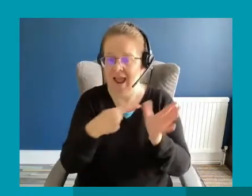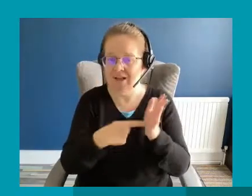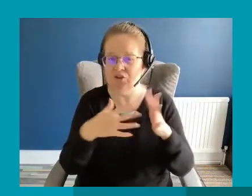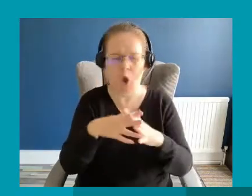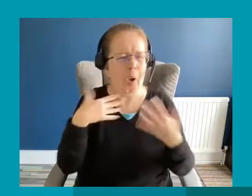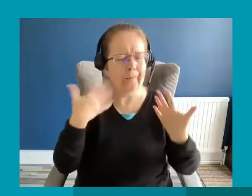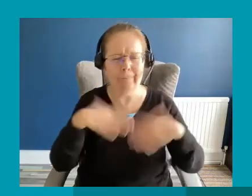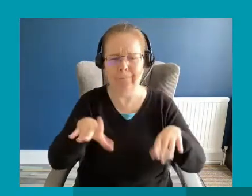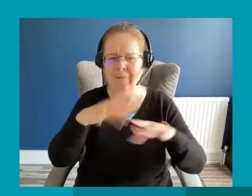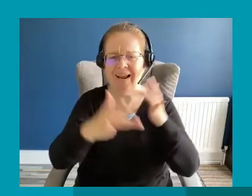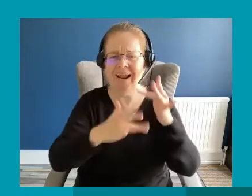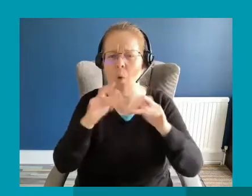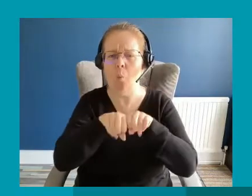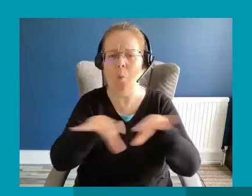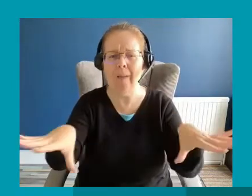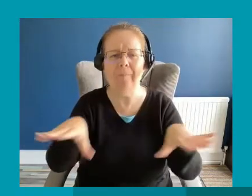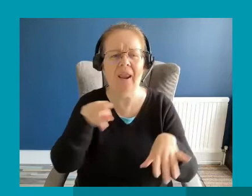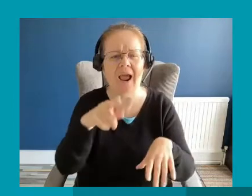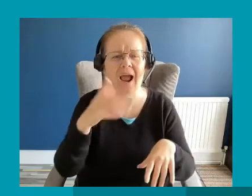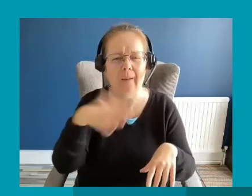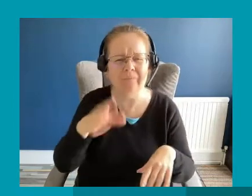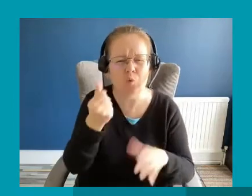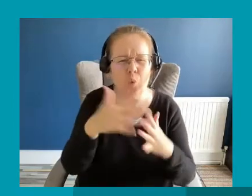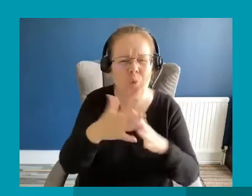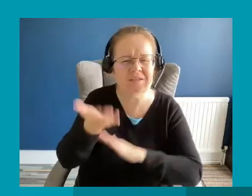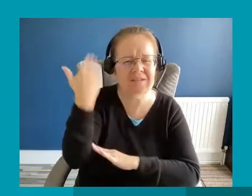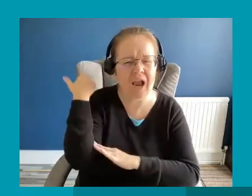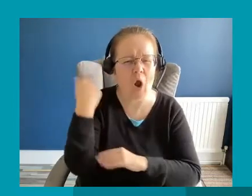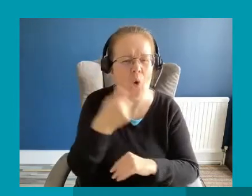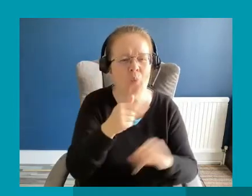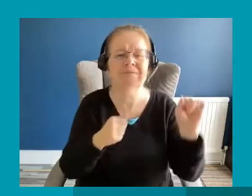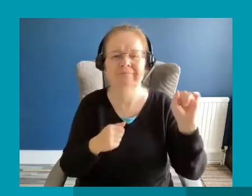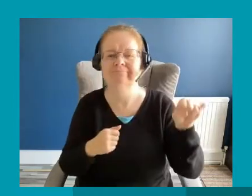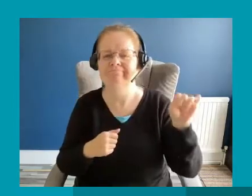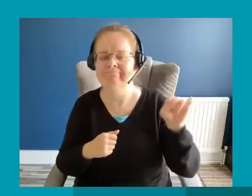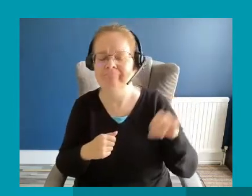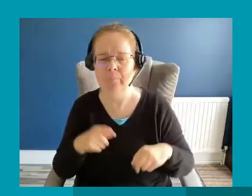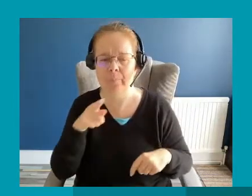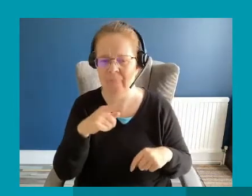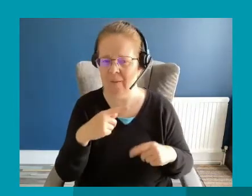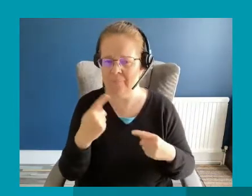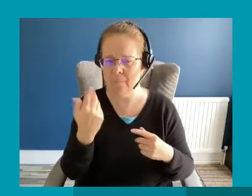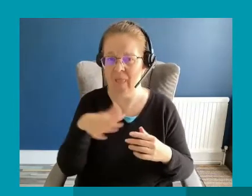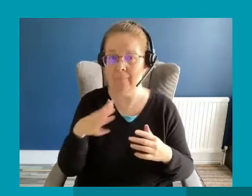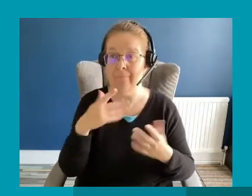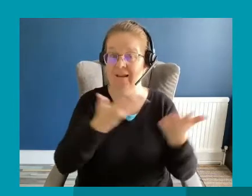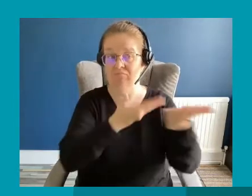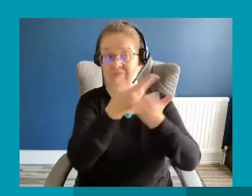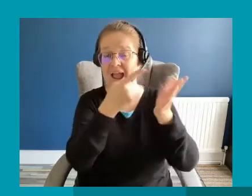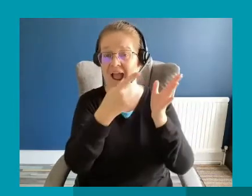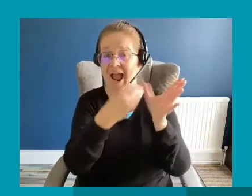a few weeks ago the fabulous Jane Hatton actually spoke to somebody from access to work who gave a fabulous